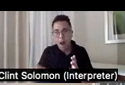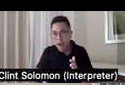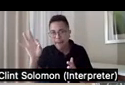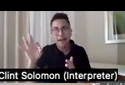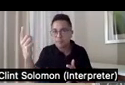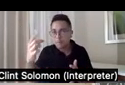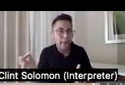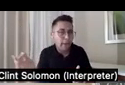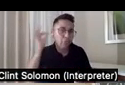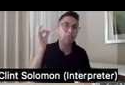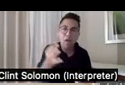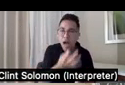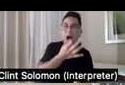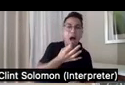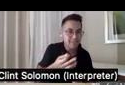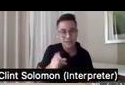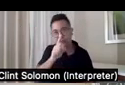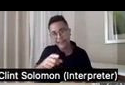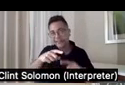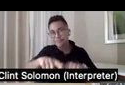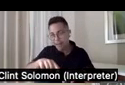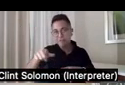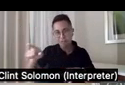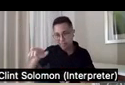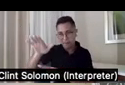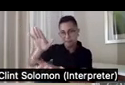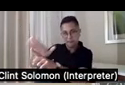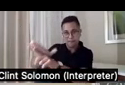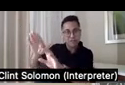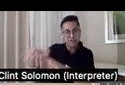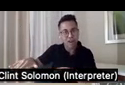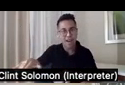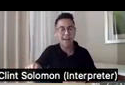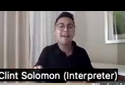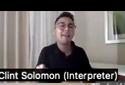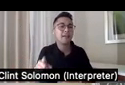so it depends on the individual child but you get the idea and these don't have to be fancy we don't